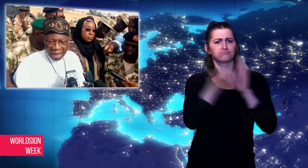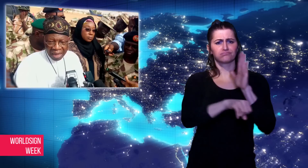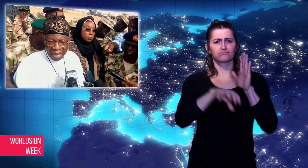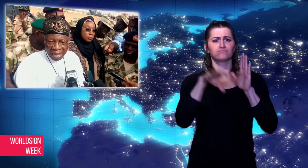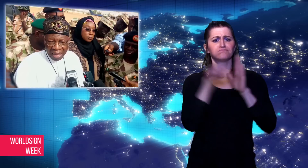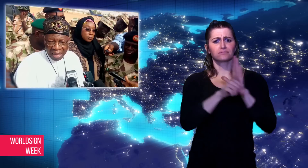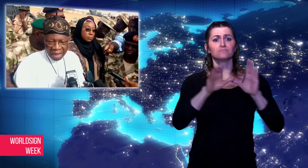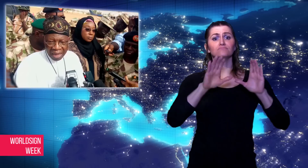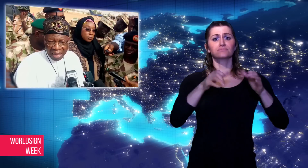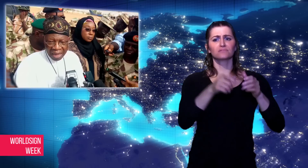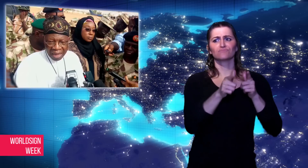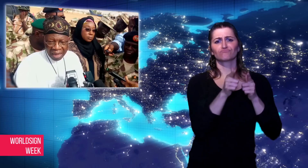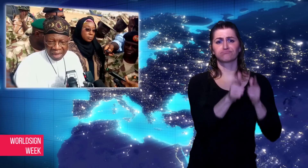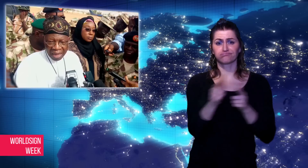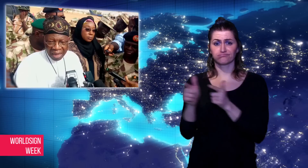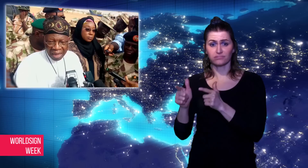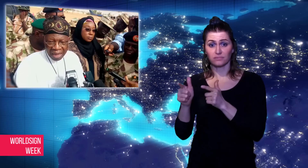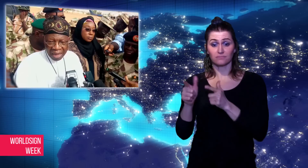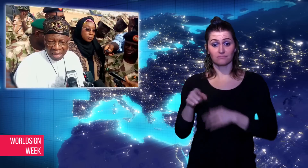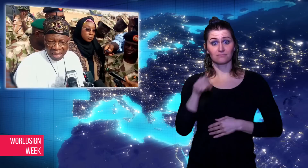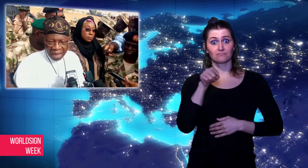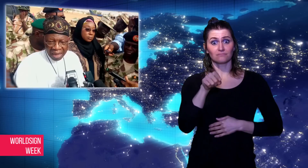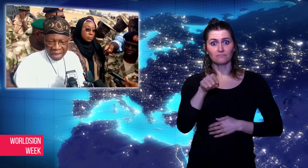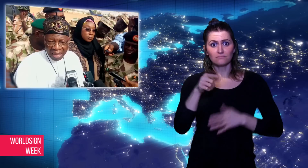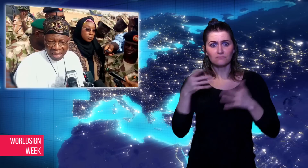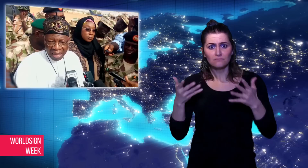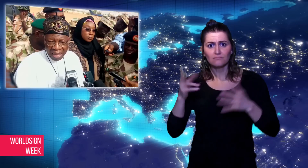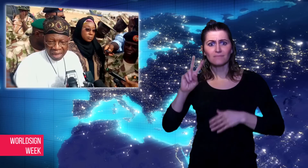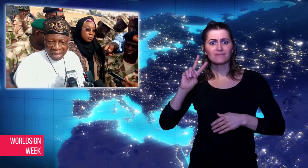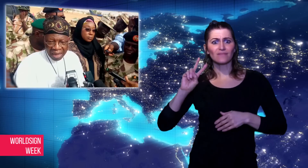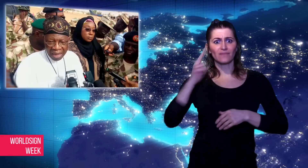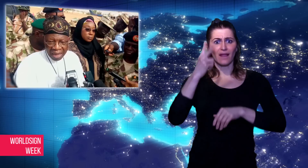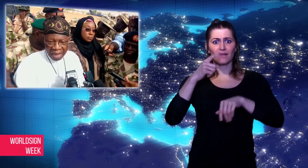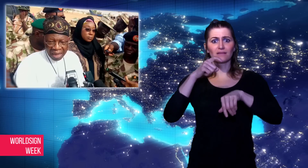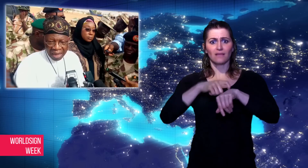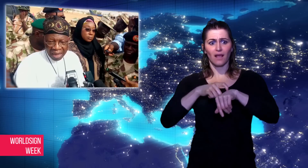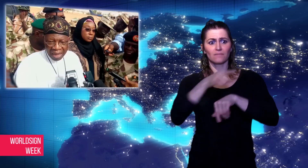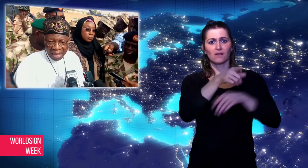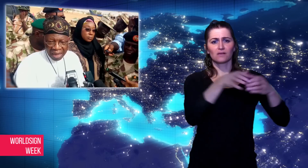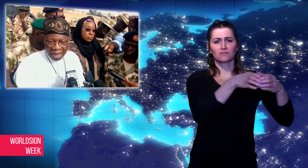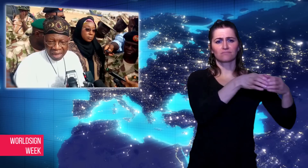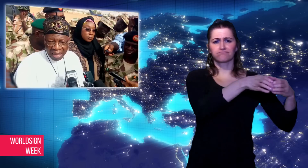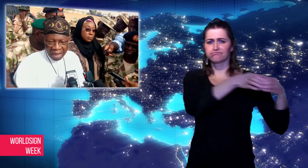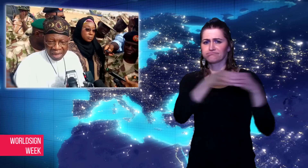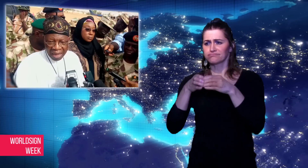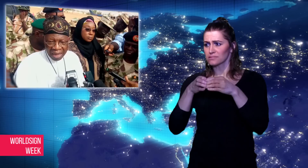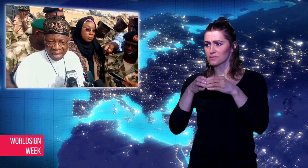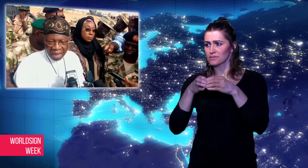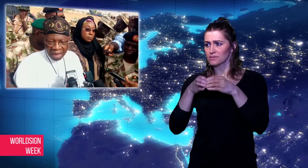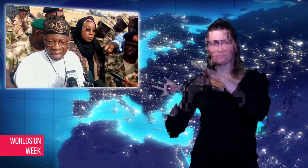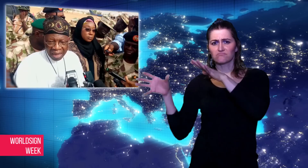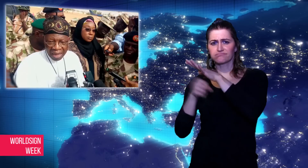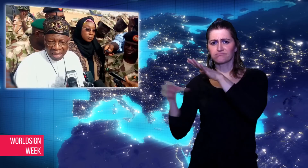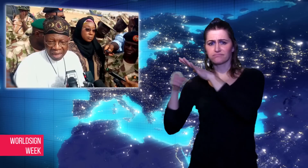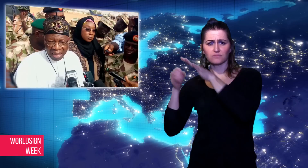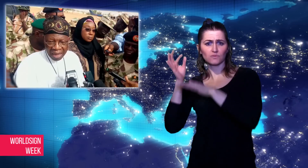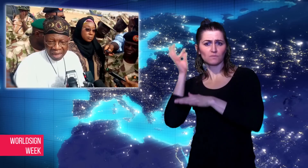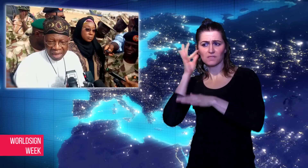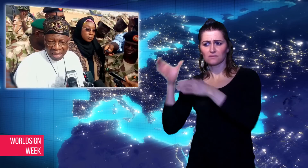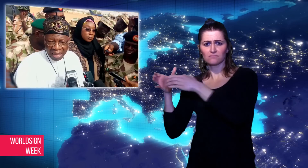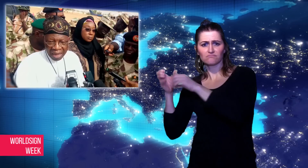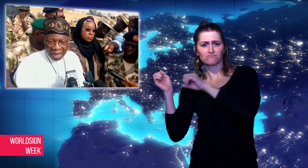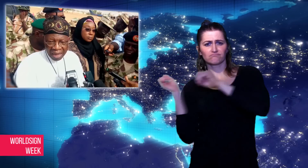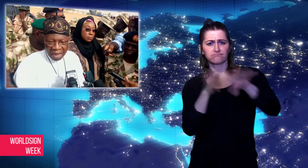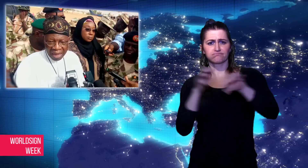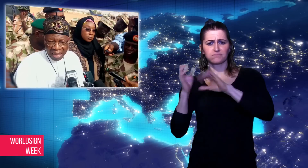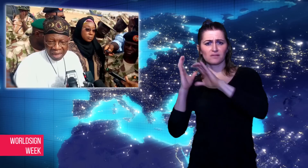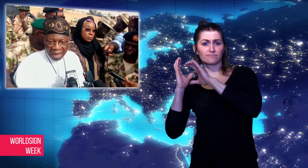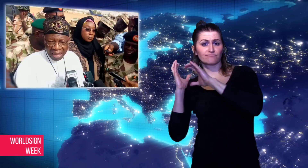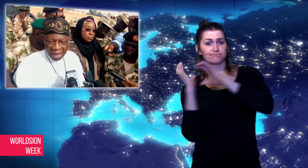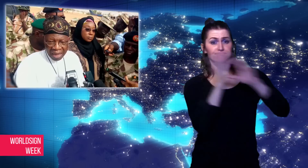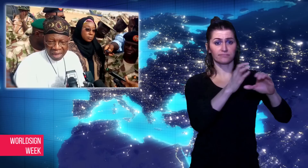Haram, an Islamic extremist group. The